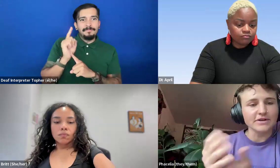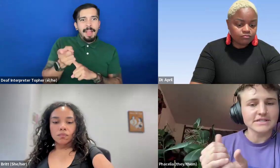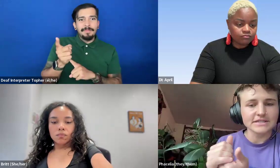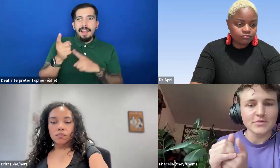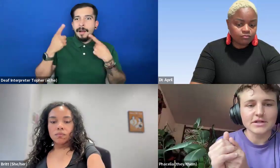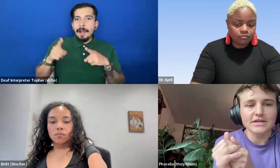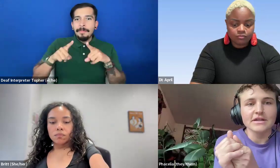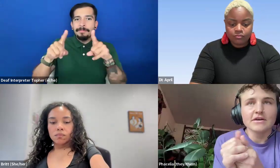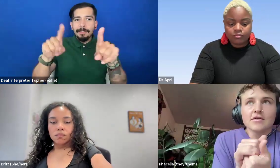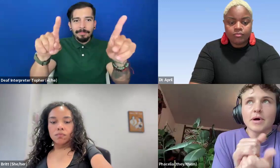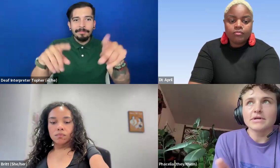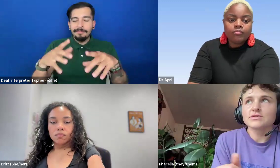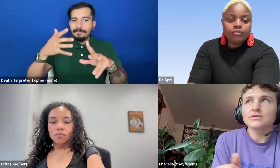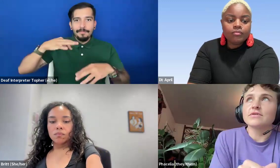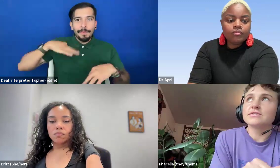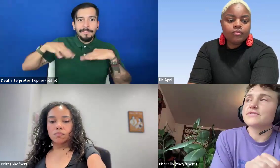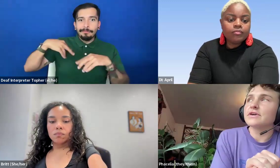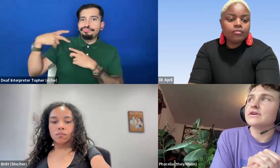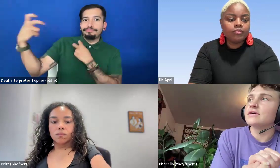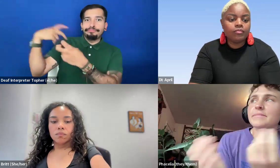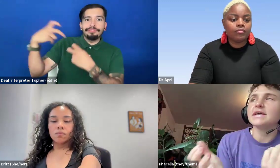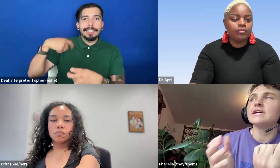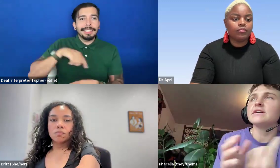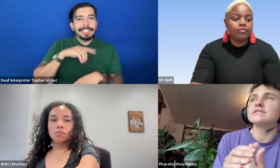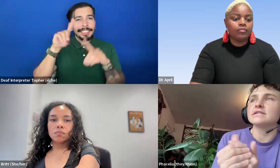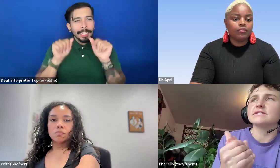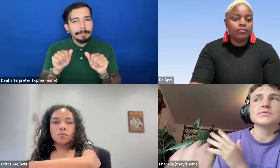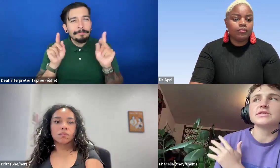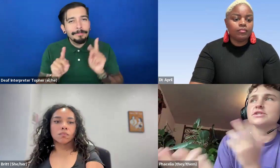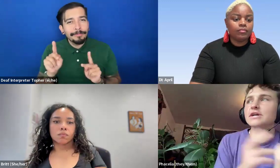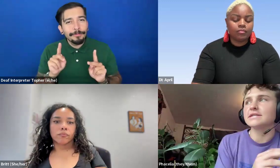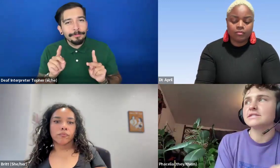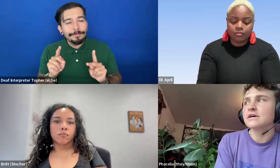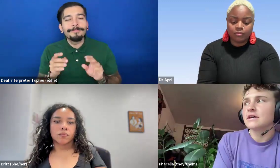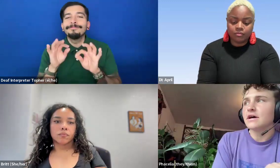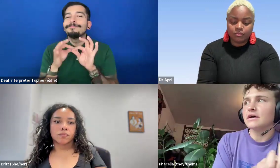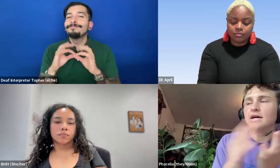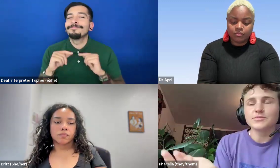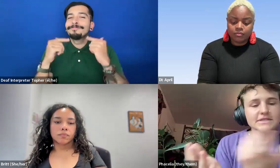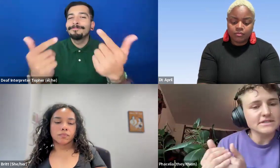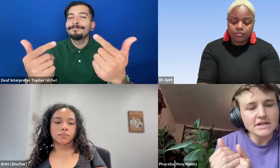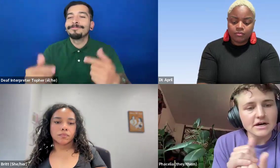So for instance, I worked in public schools for many years as a substitute teacher and as a classroom assistant